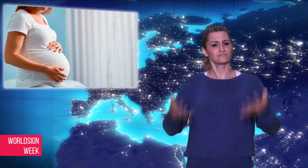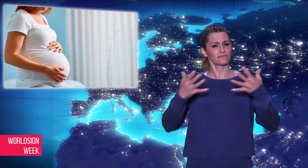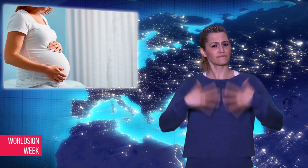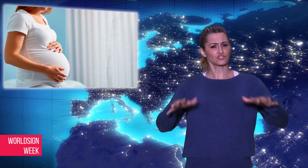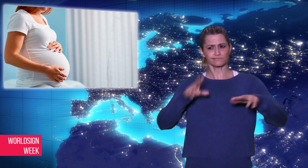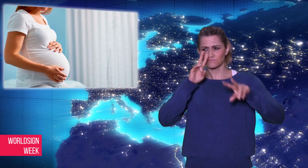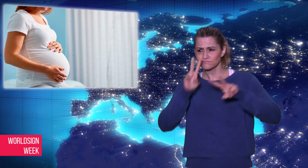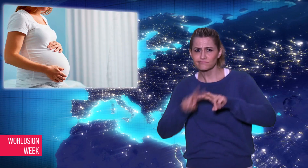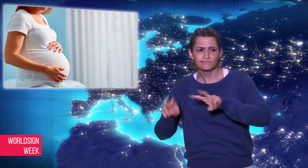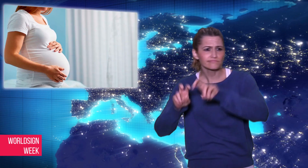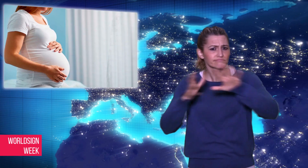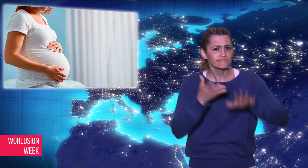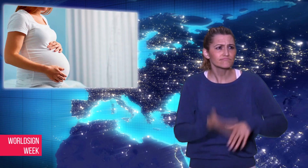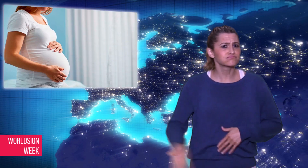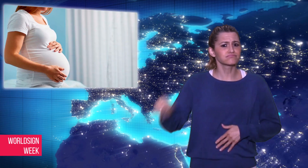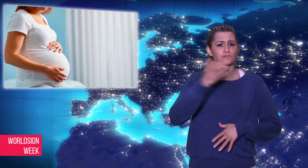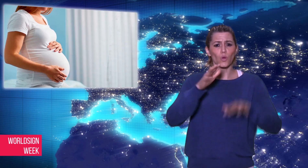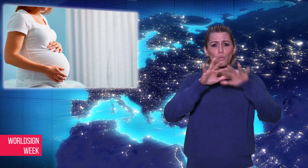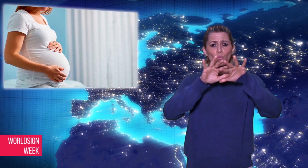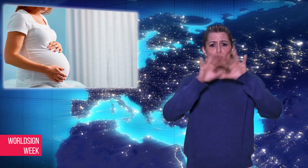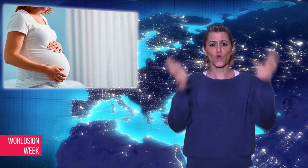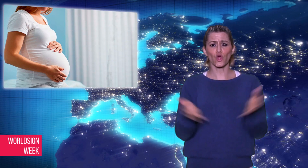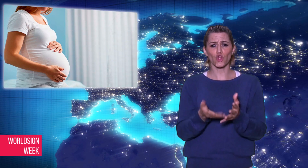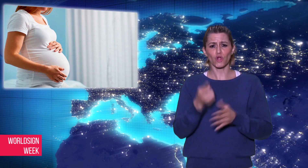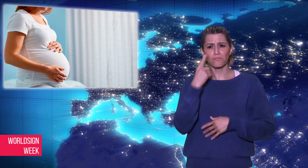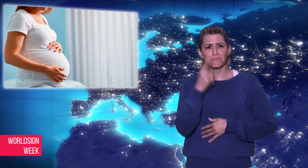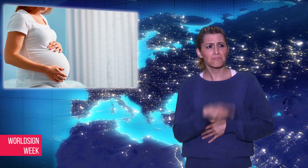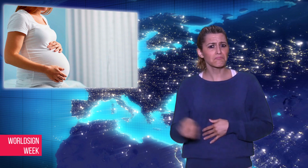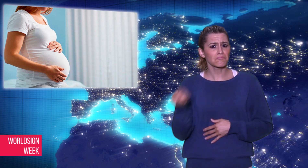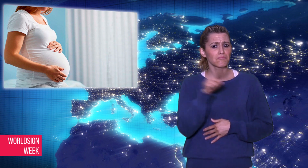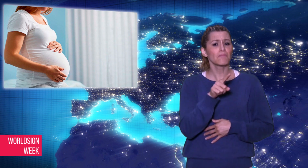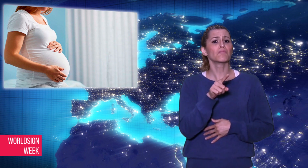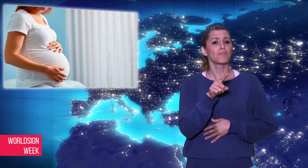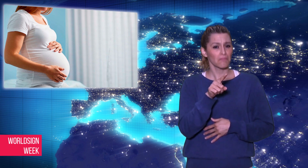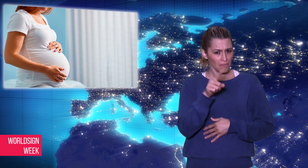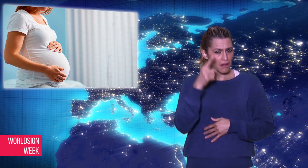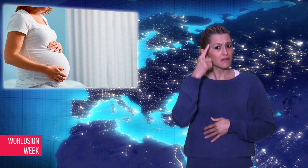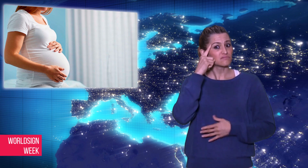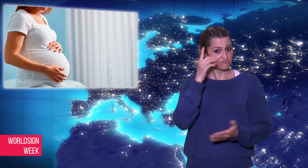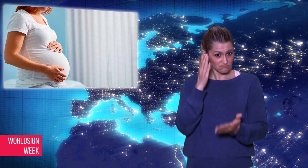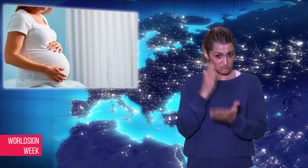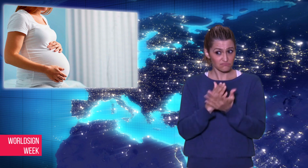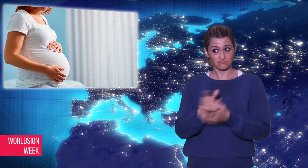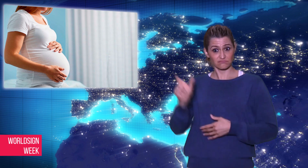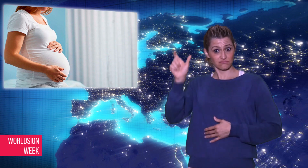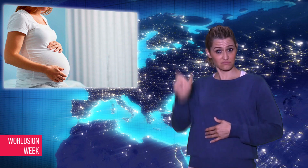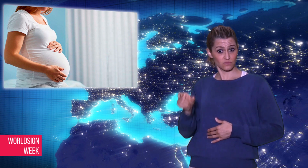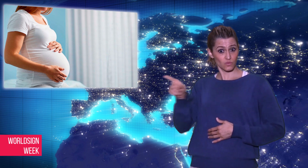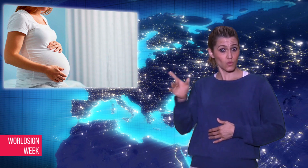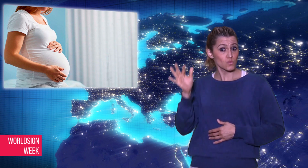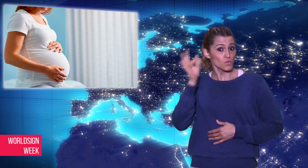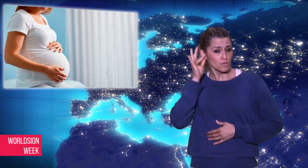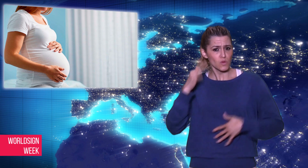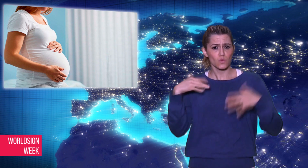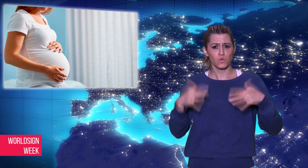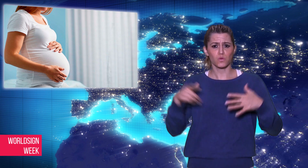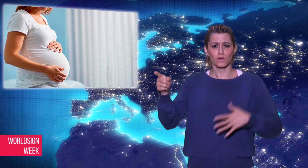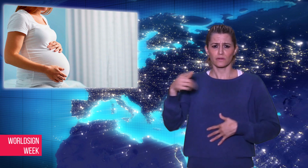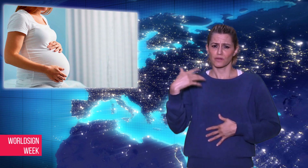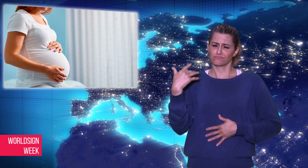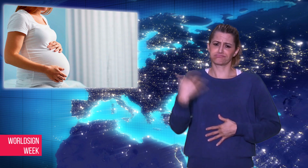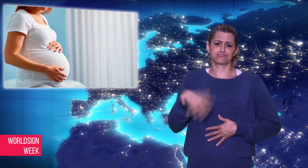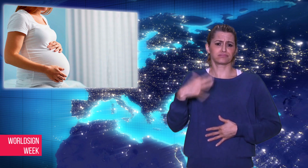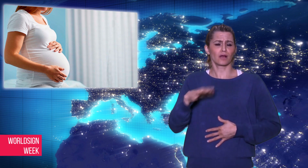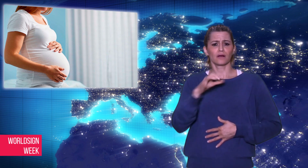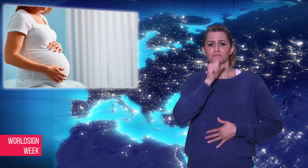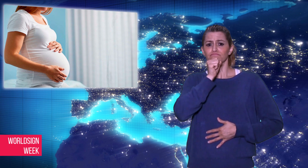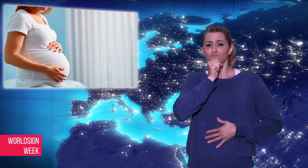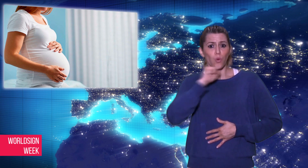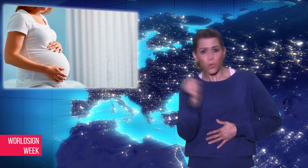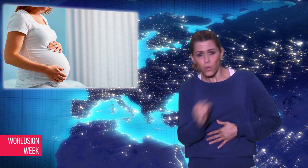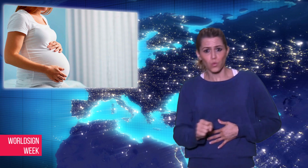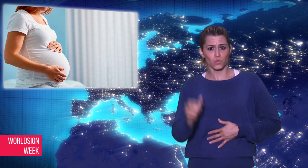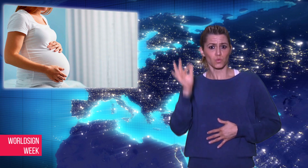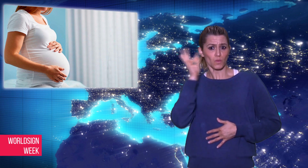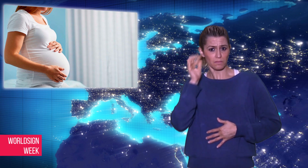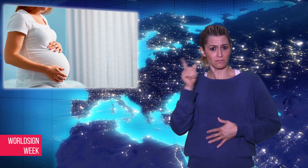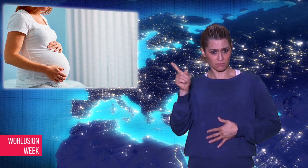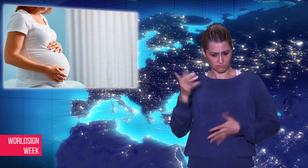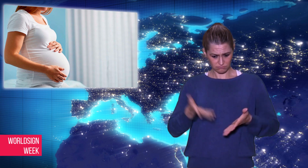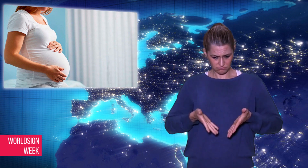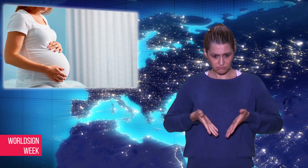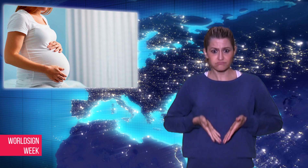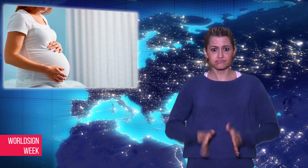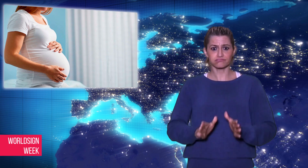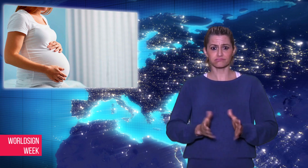She is believed to be the oldest woman to give birth.